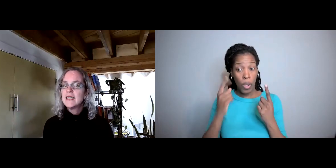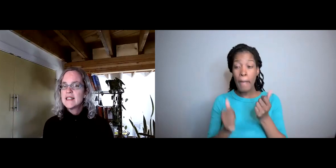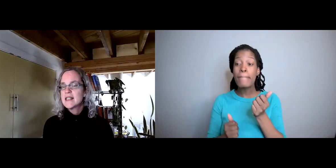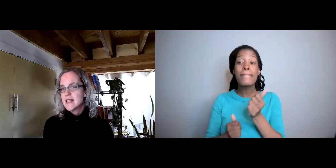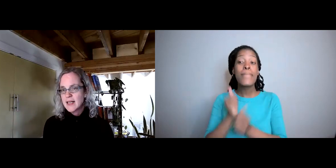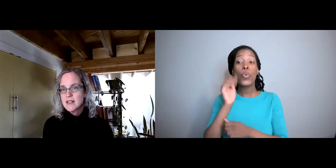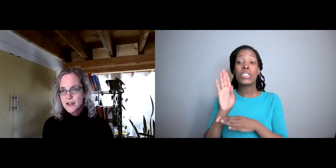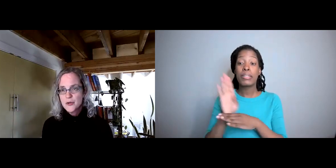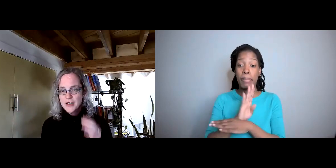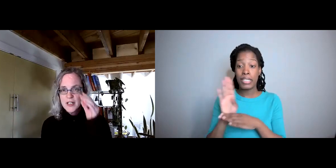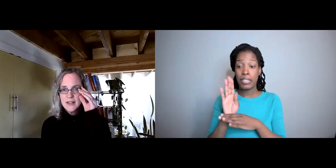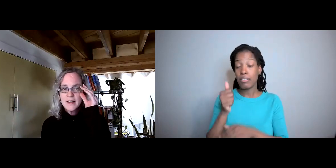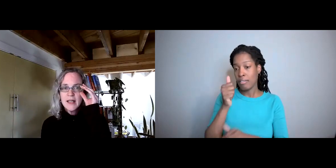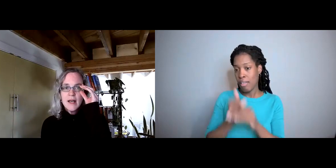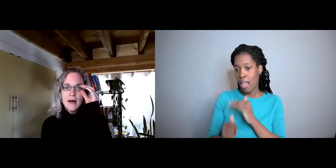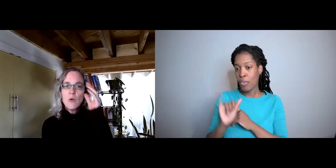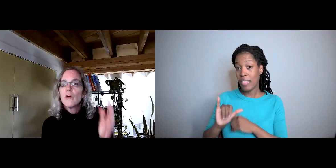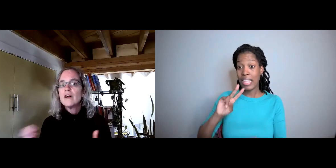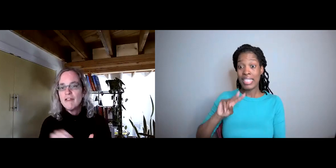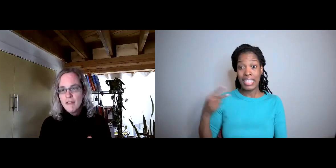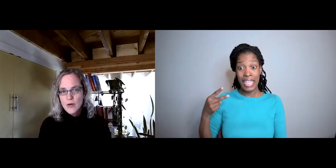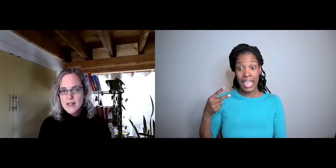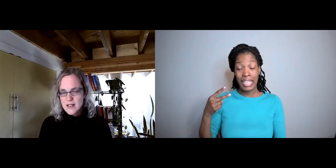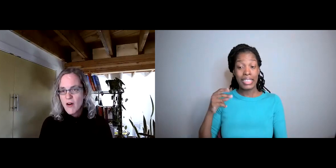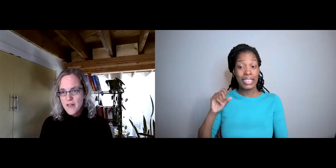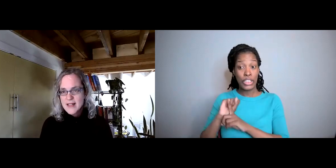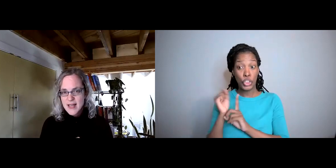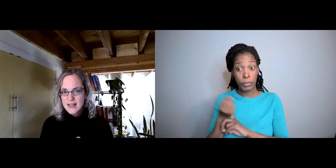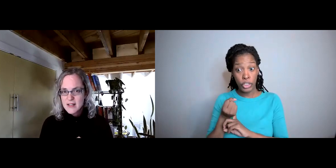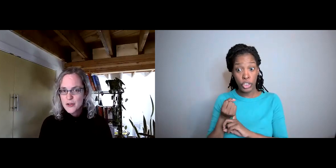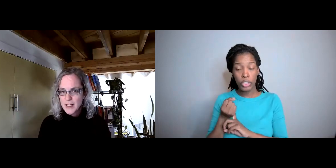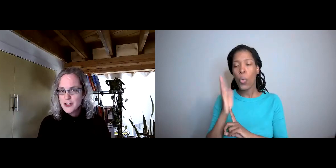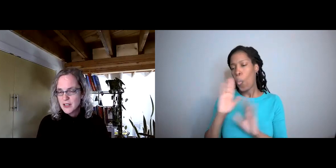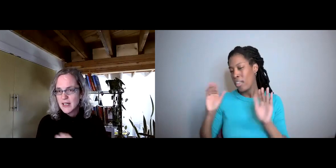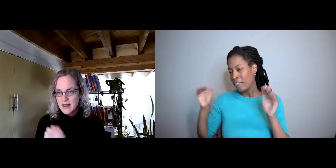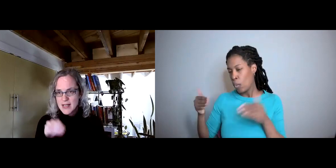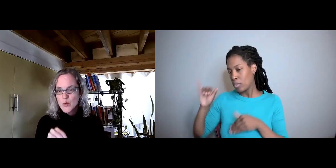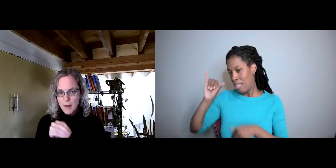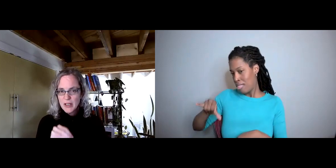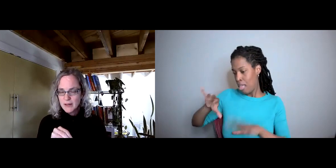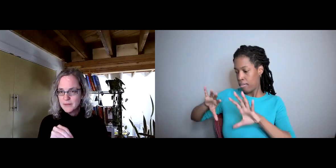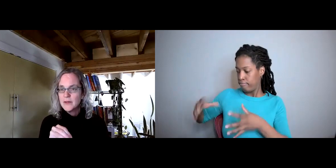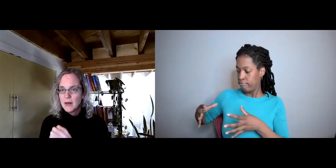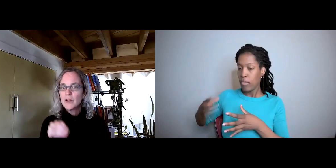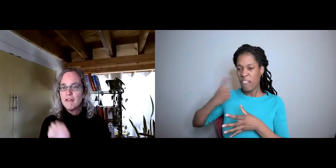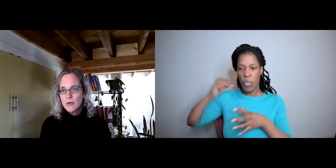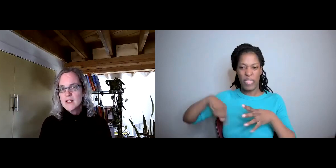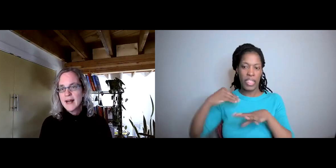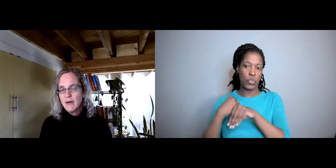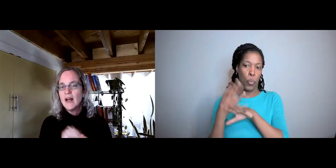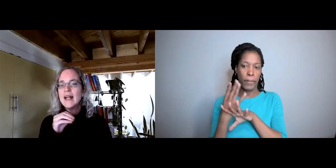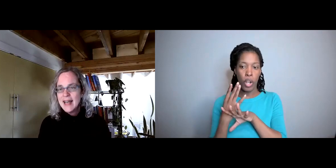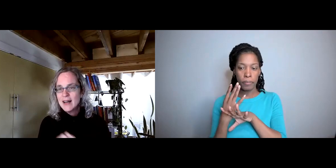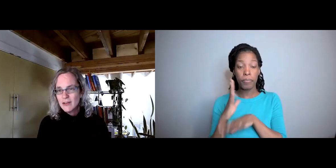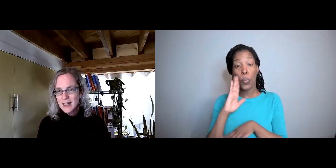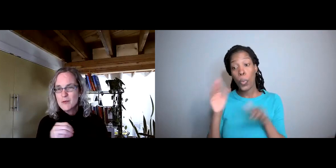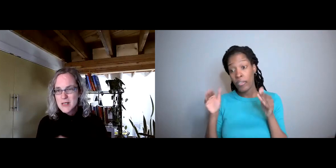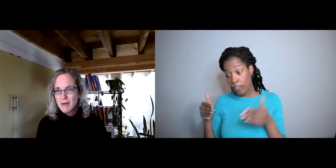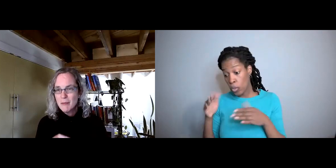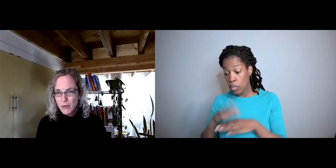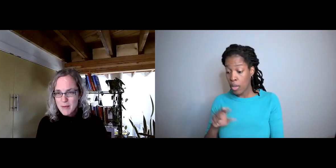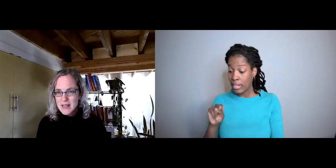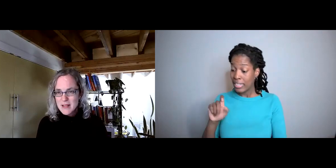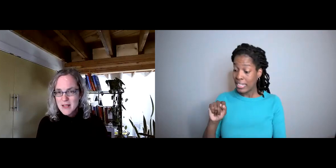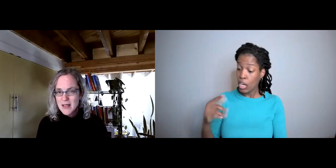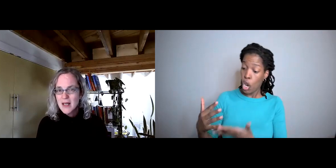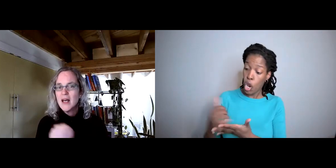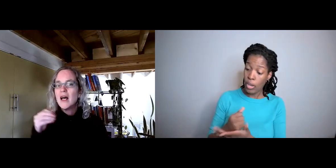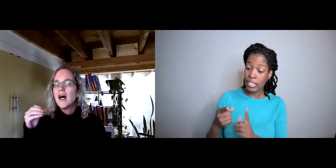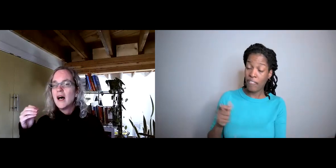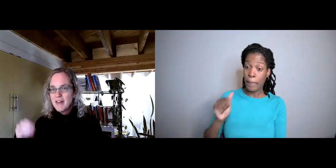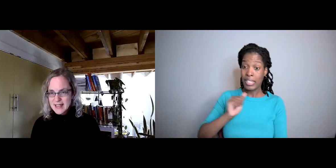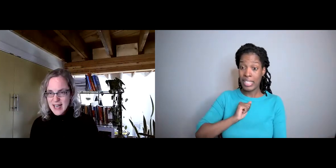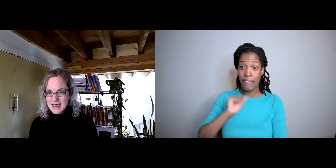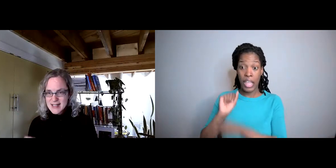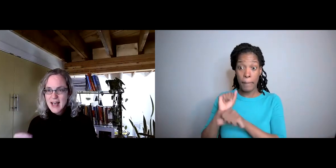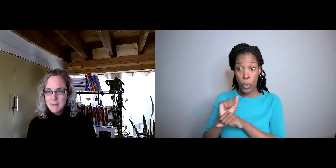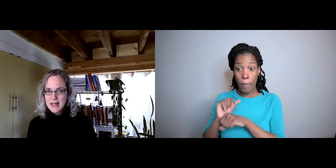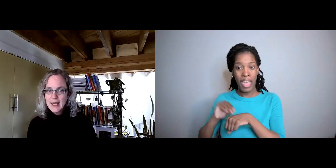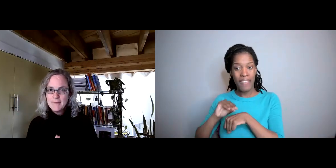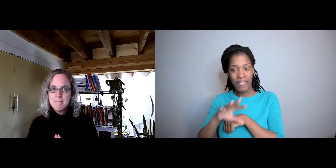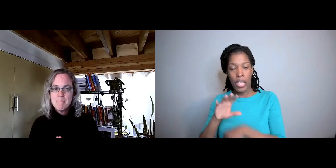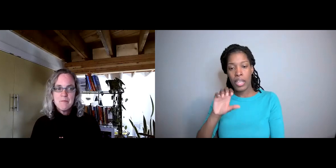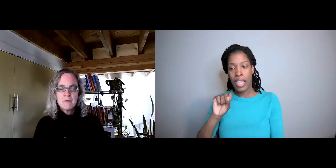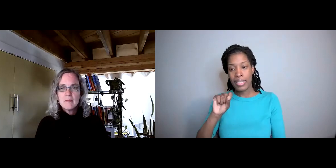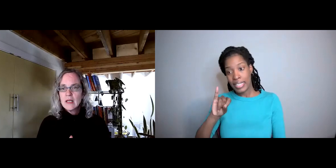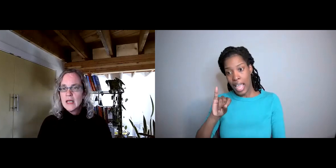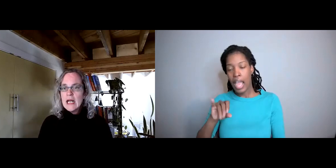Right, we're gonna focus on how net earnings from self employment affect SSI and Medicaid.